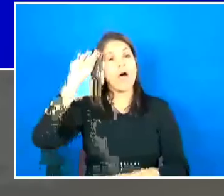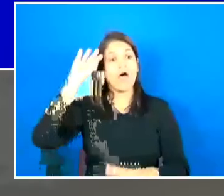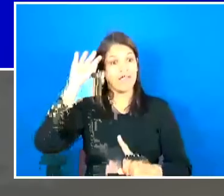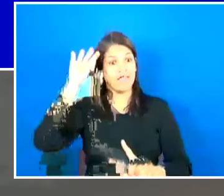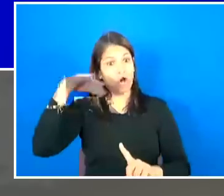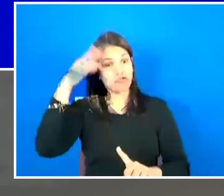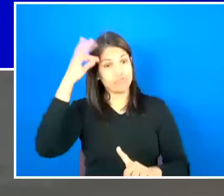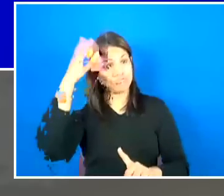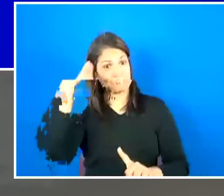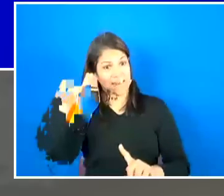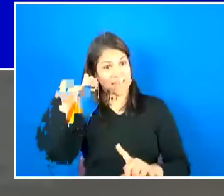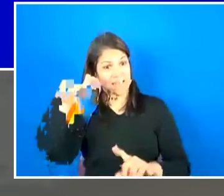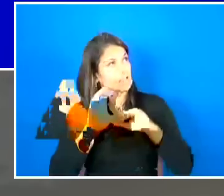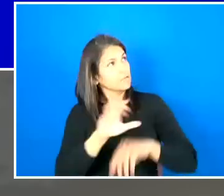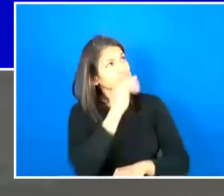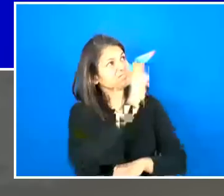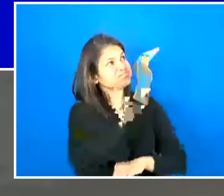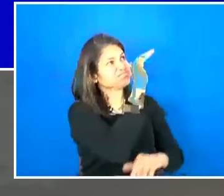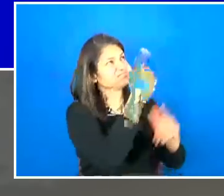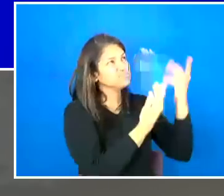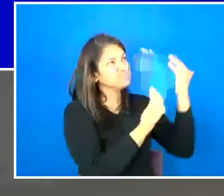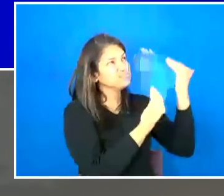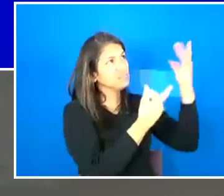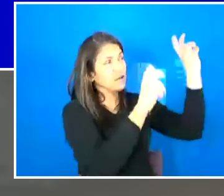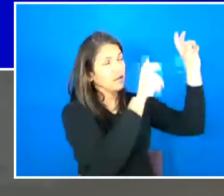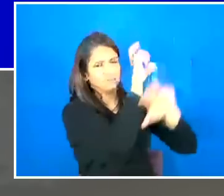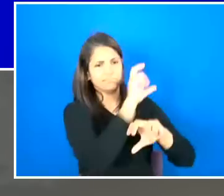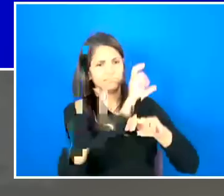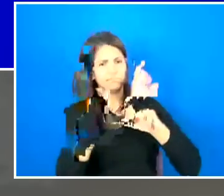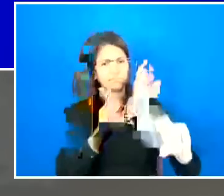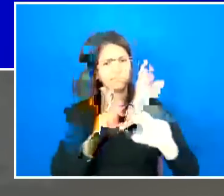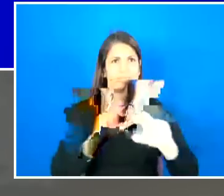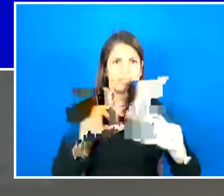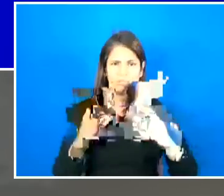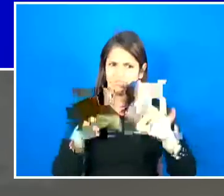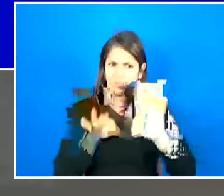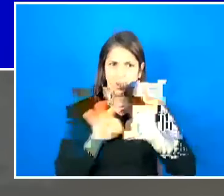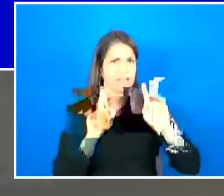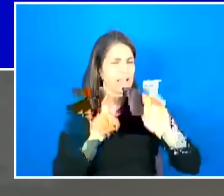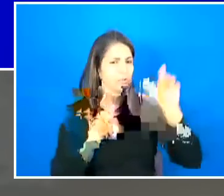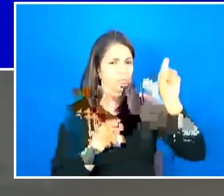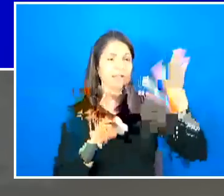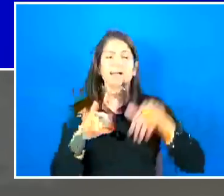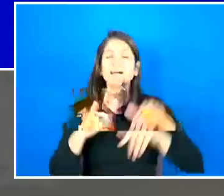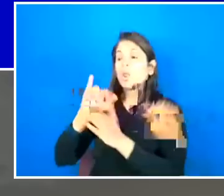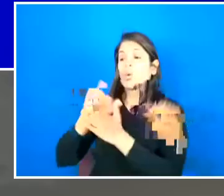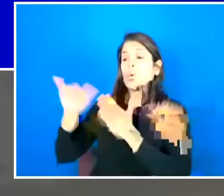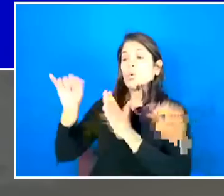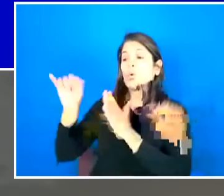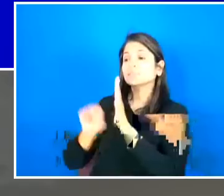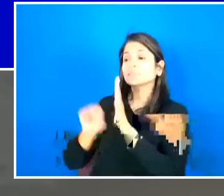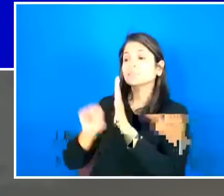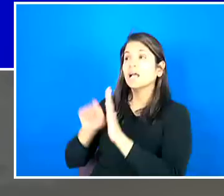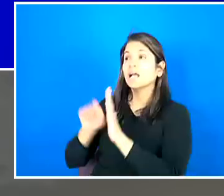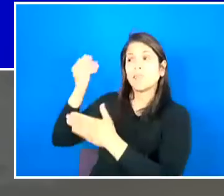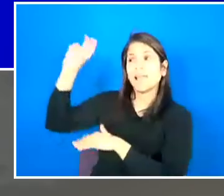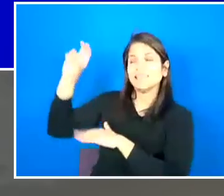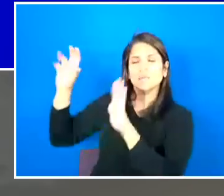FIRST SERVE, SO YOU HAVE TO APPLY IMMEDIATELY AND